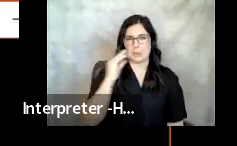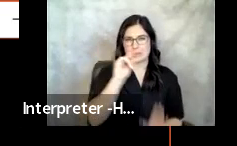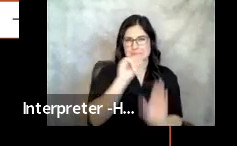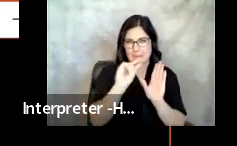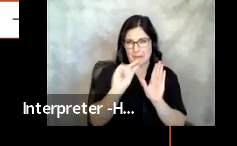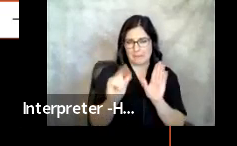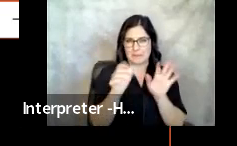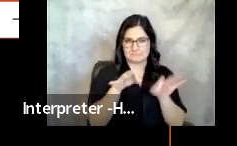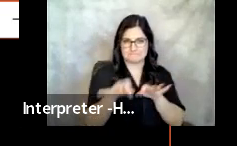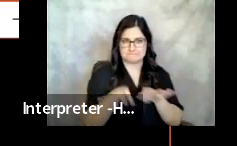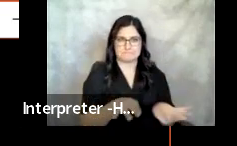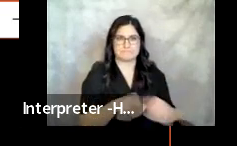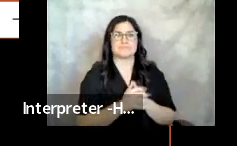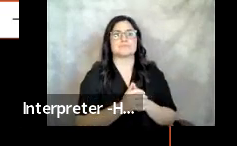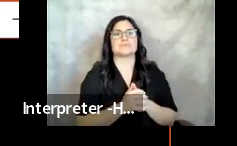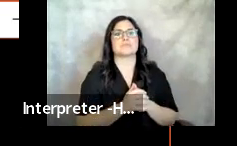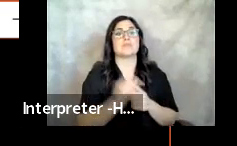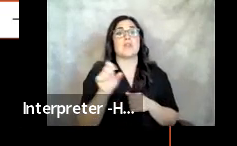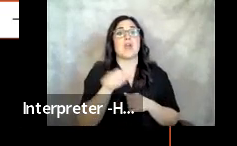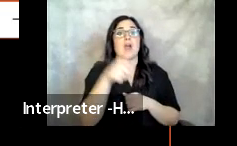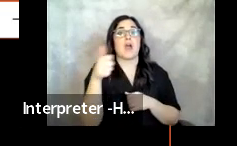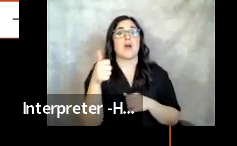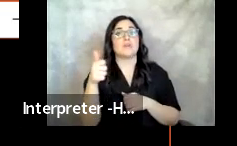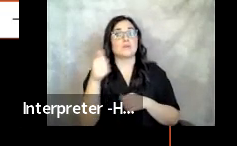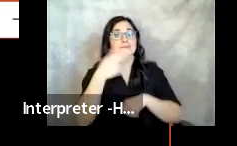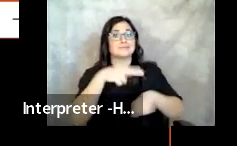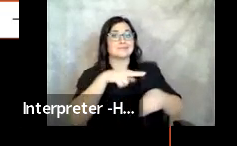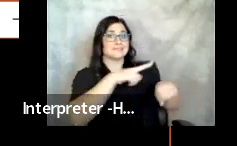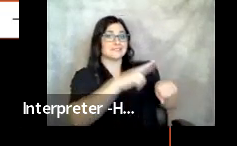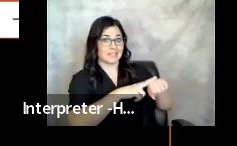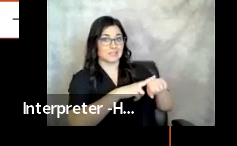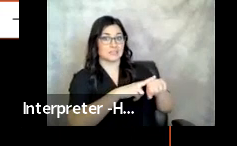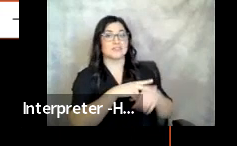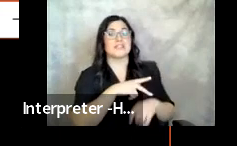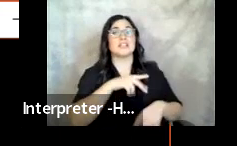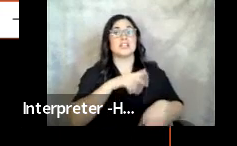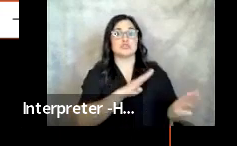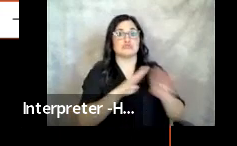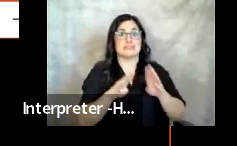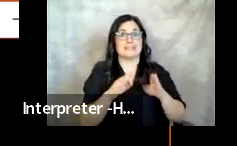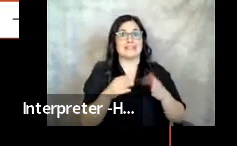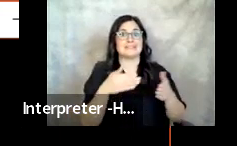And colonizing nation. Has ever treated the original savage owners of the soil with such generosity.